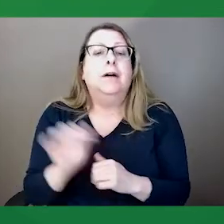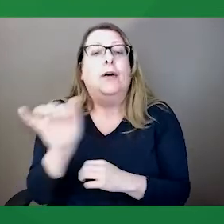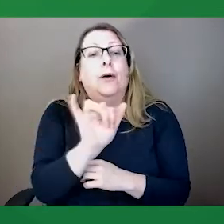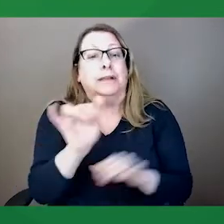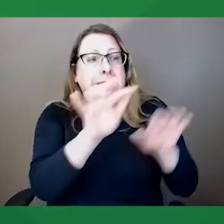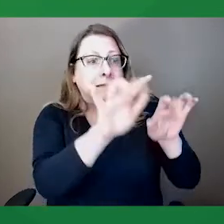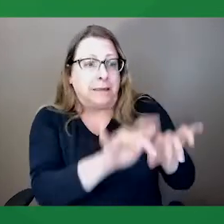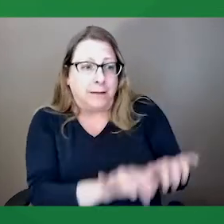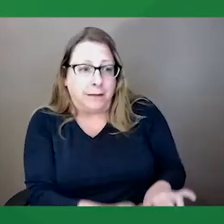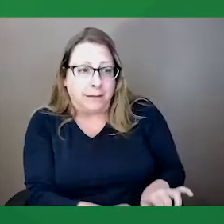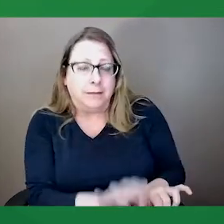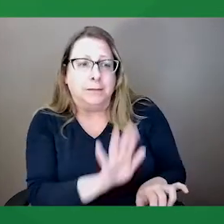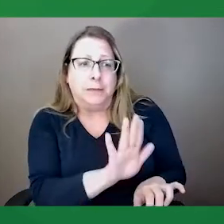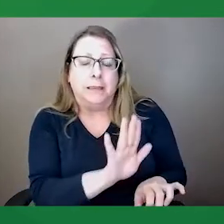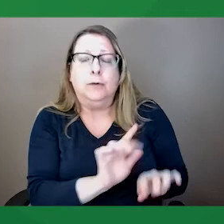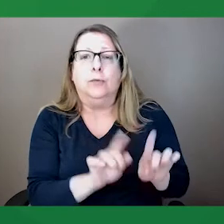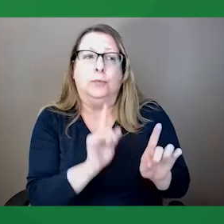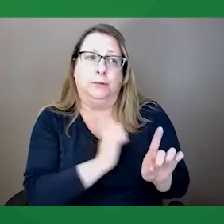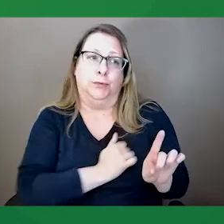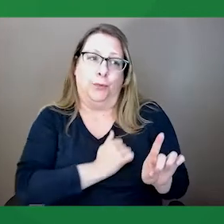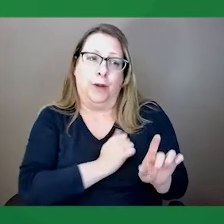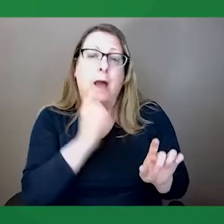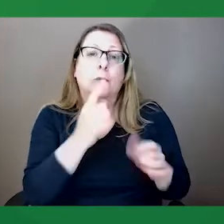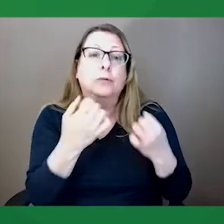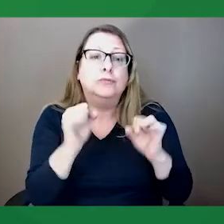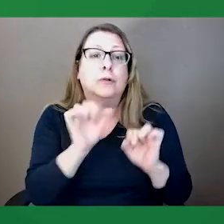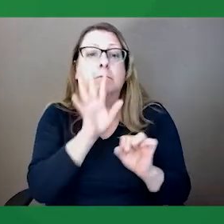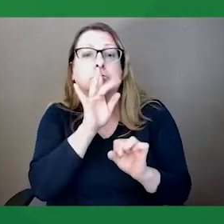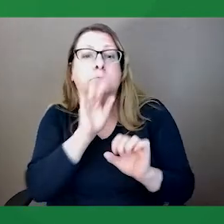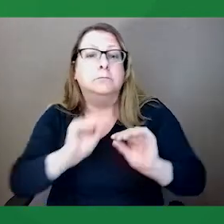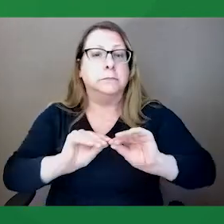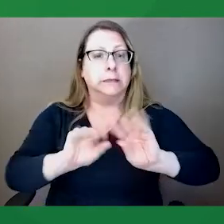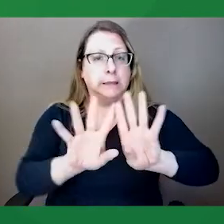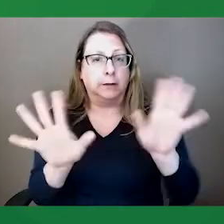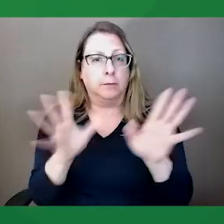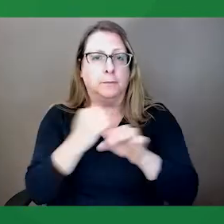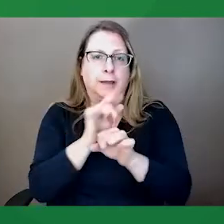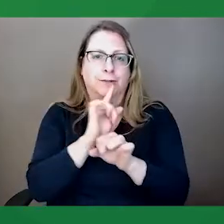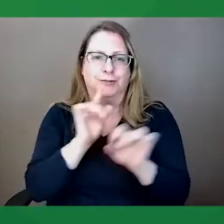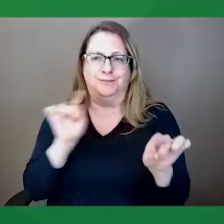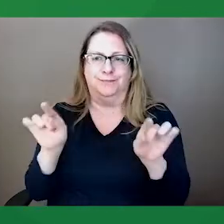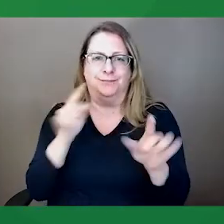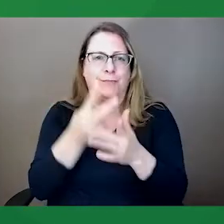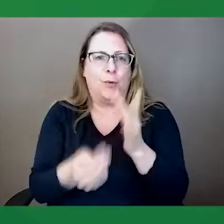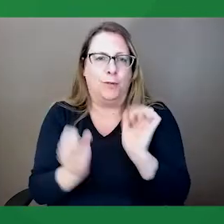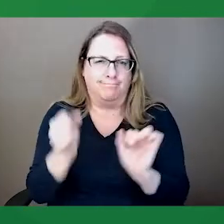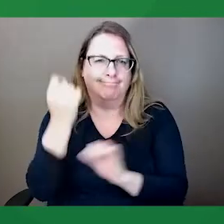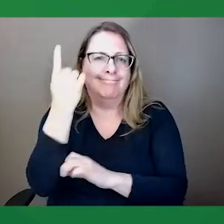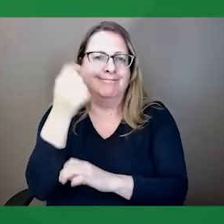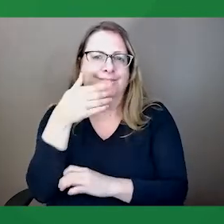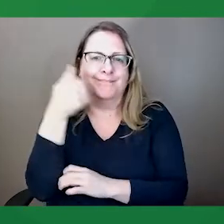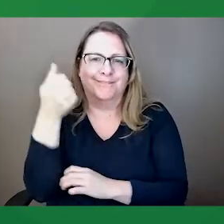so it's gonna be hard for them to understand sometimes. And the typewriter, again, I'm really sorry. I will try to modulate better,